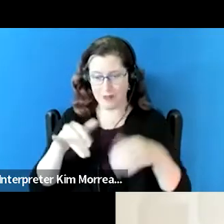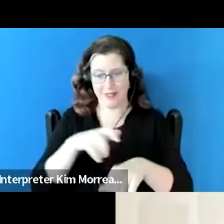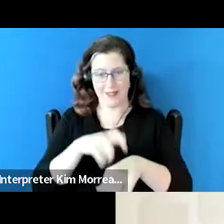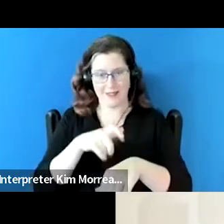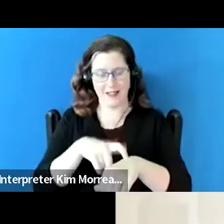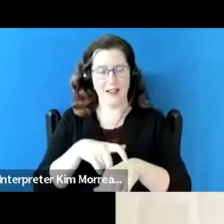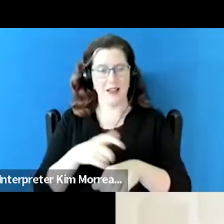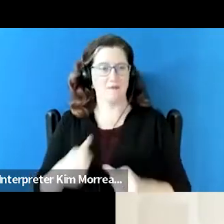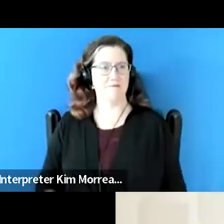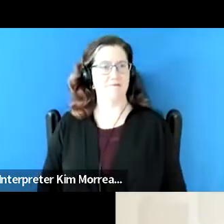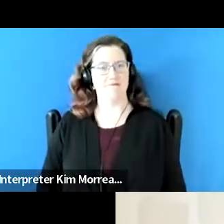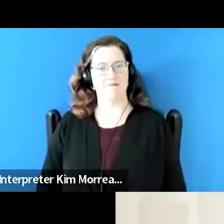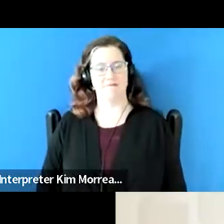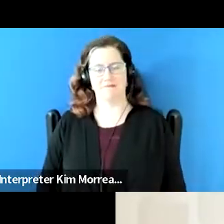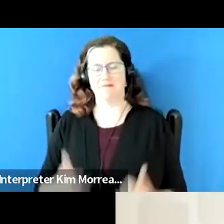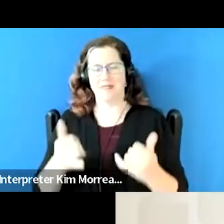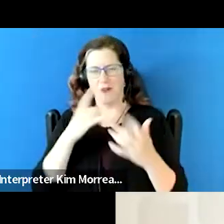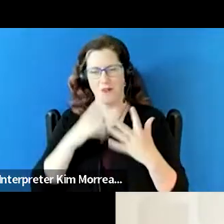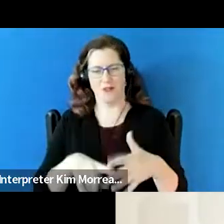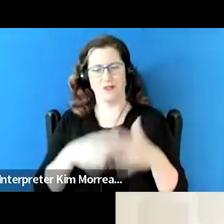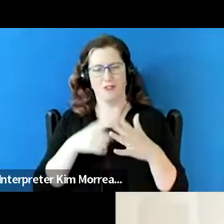Now we need to start putting some procedures and policies